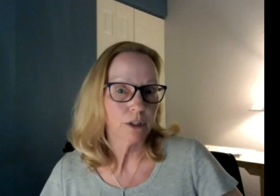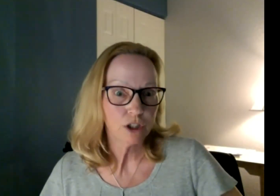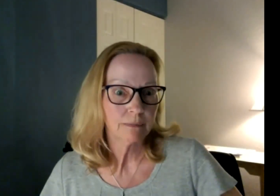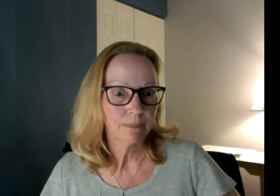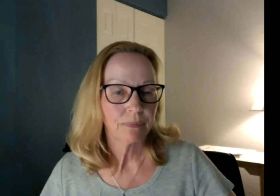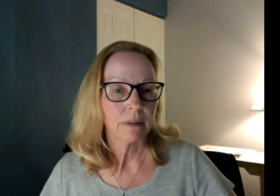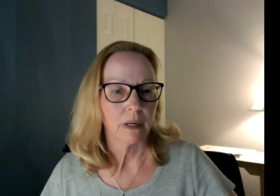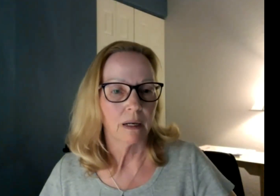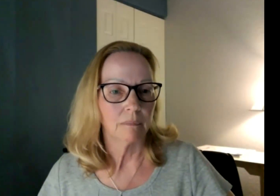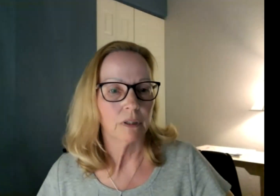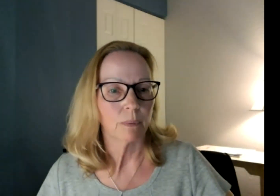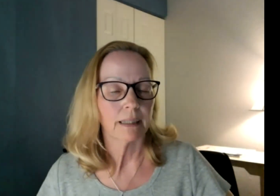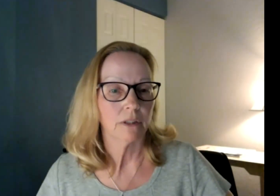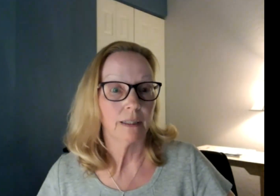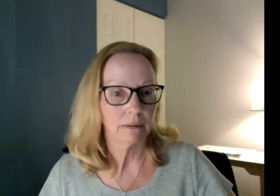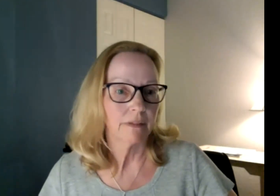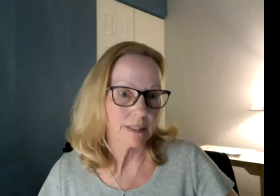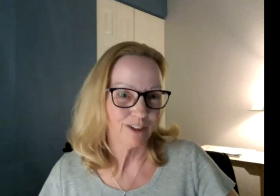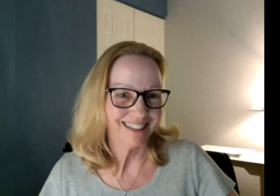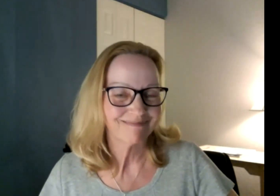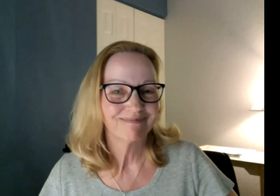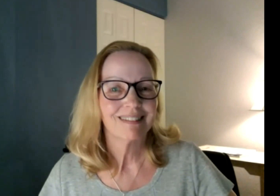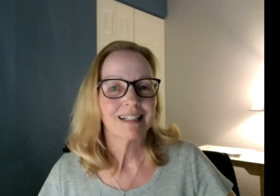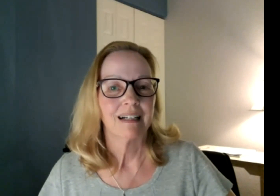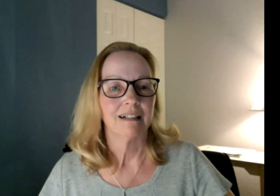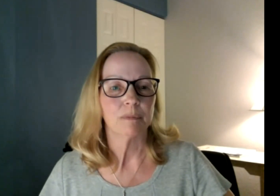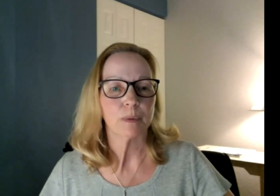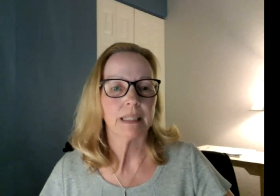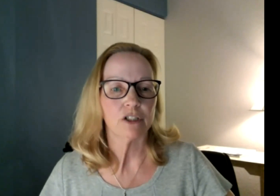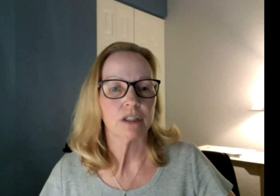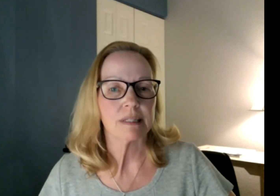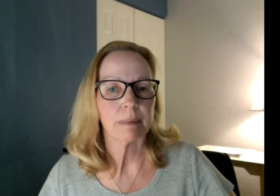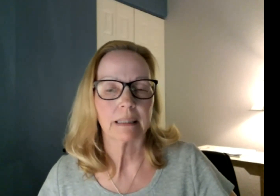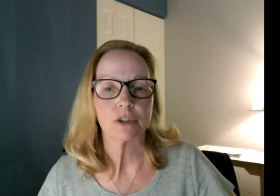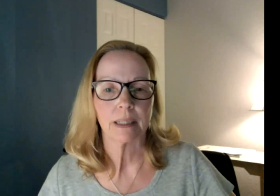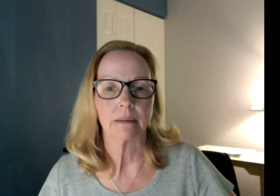You know, we had a lot in this area between Haitian and Spanish, we had a